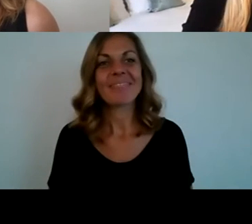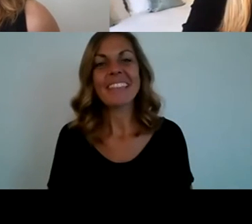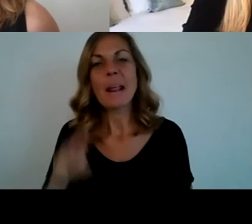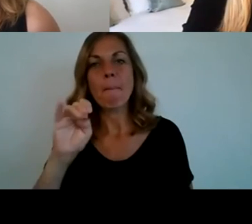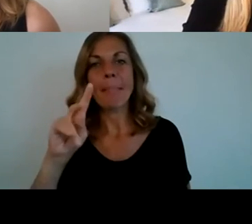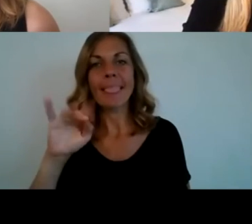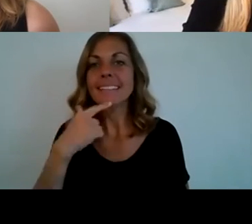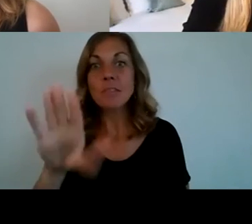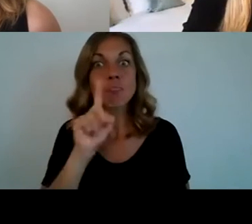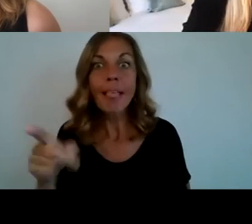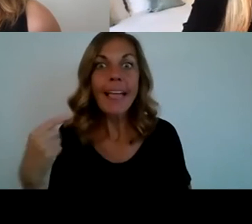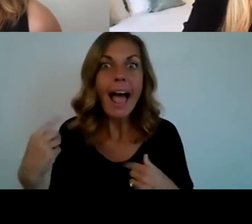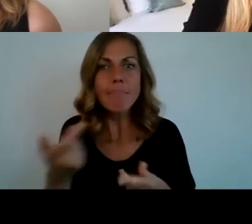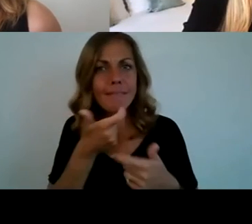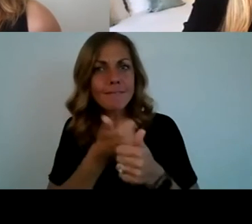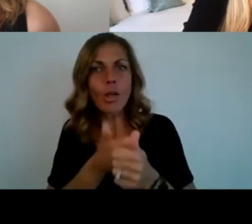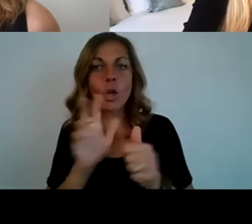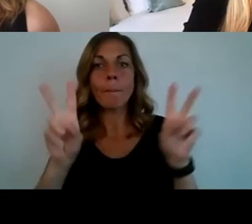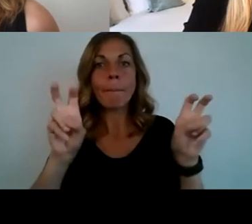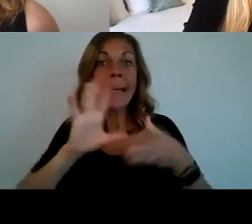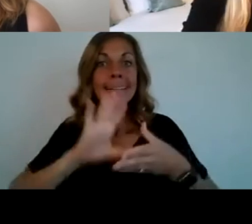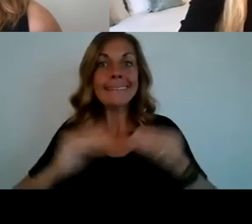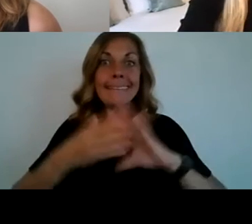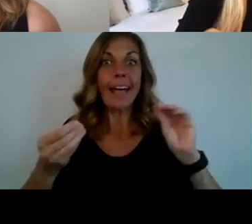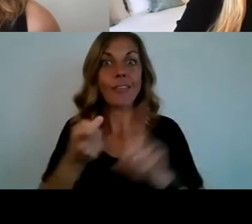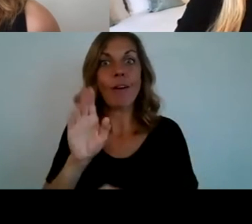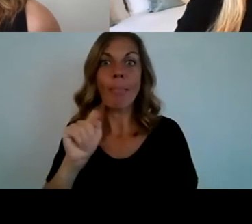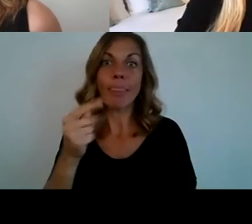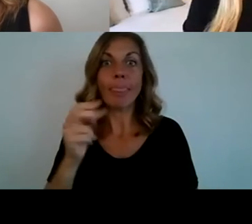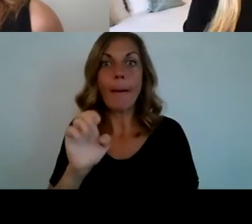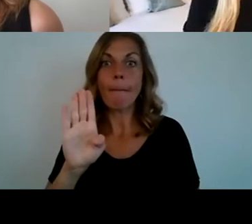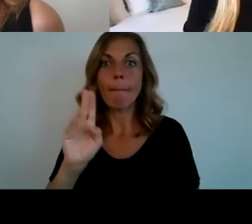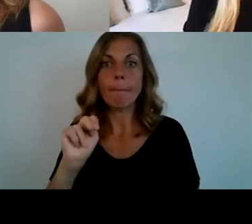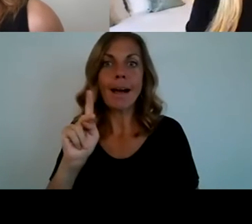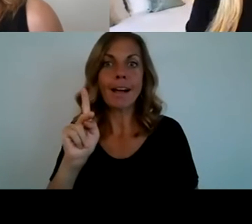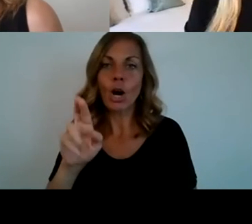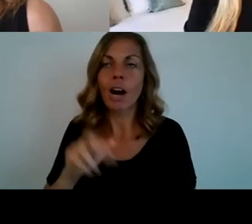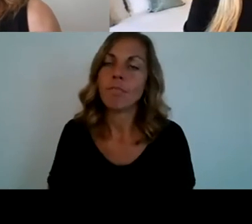from the bunker via Instagram too. Just your kids are fantastic.